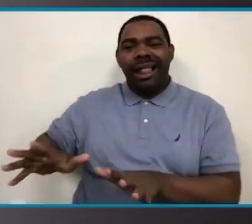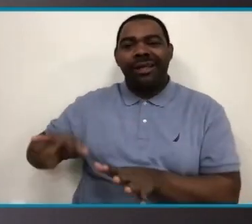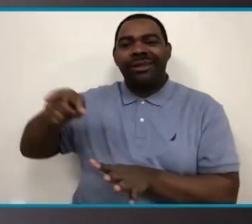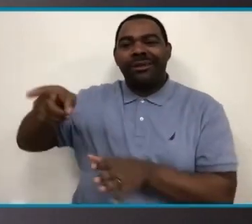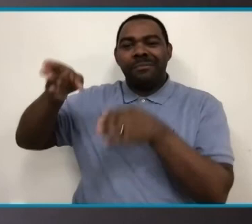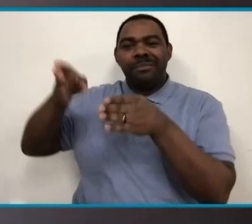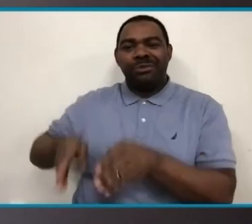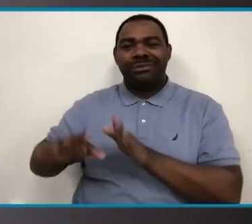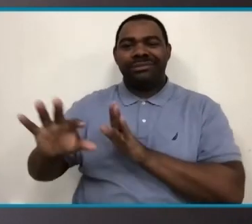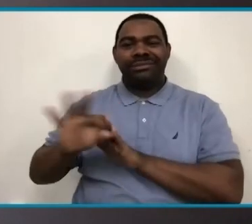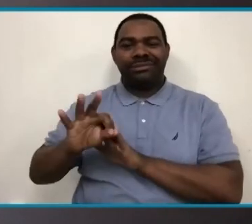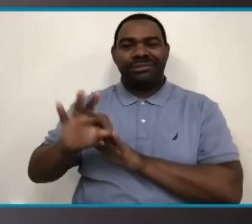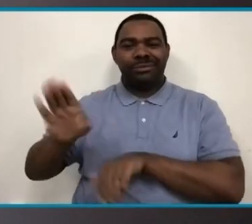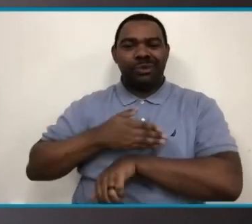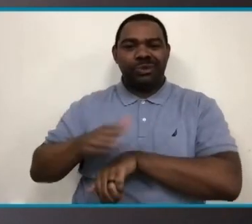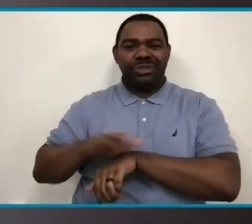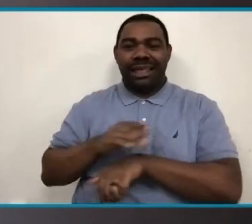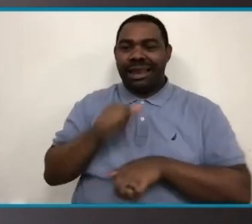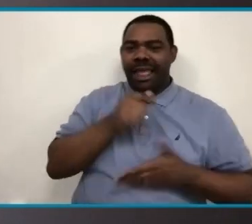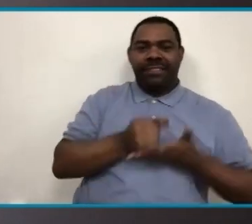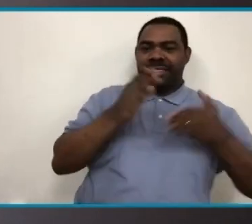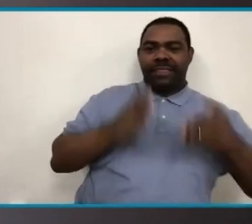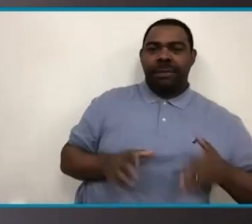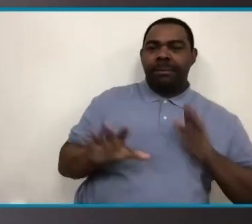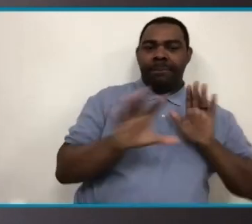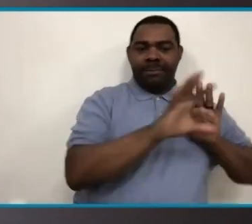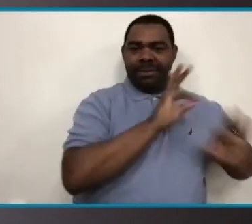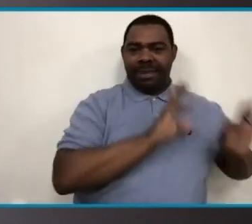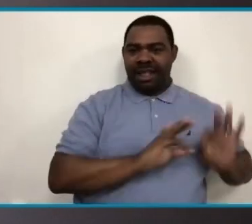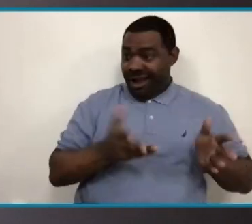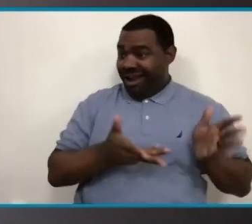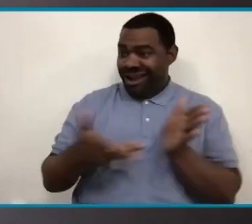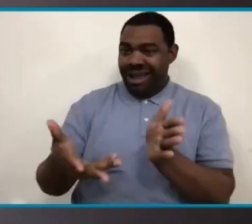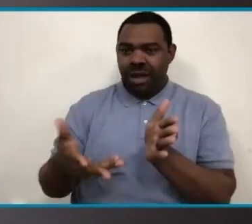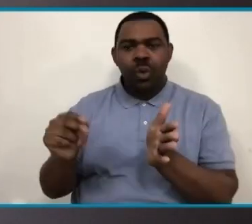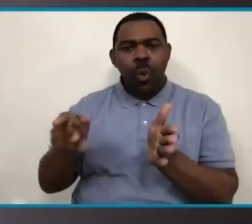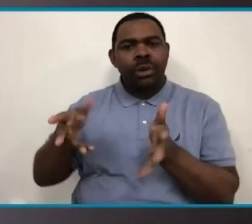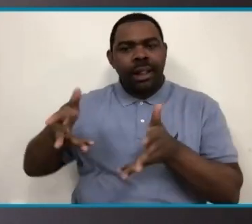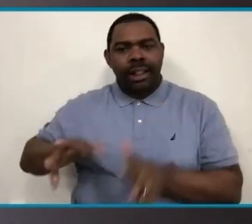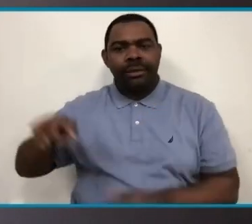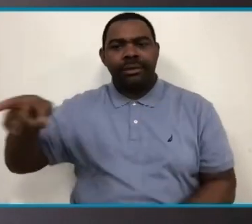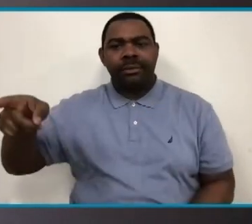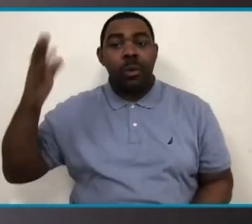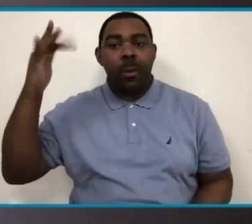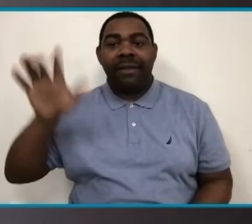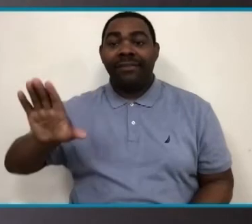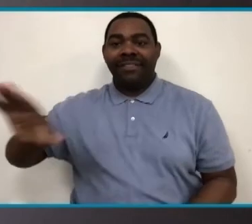So the premise behind it is that the veteran’s relationship to music is part of the mechanism